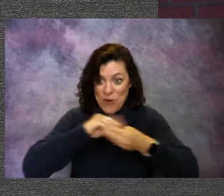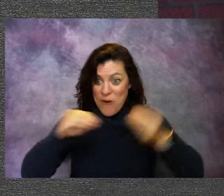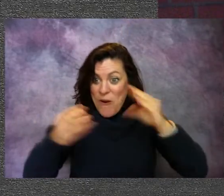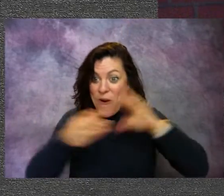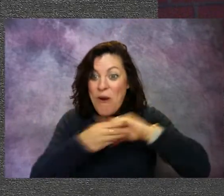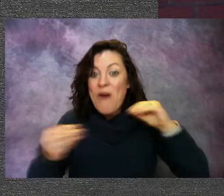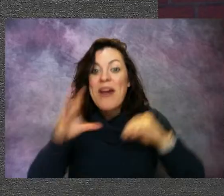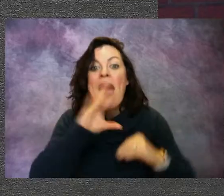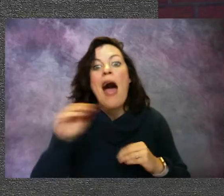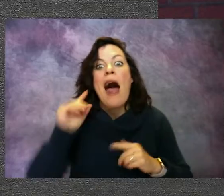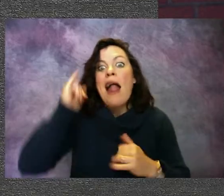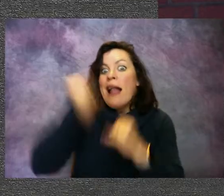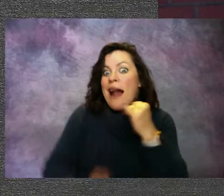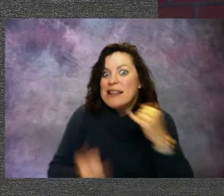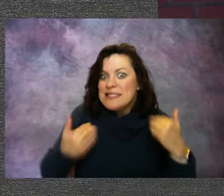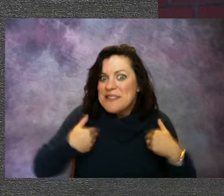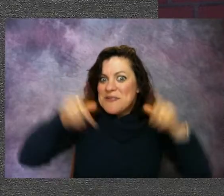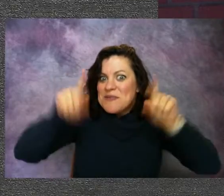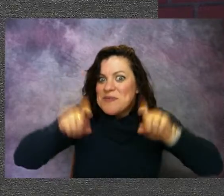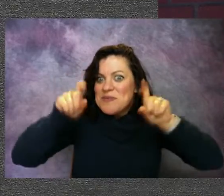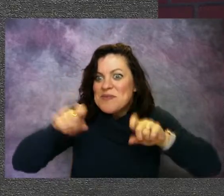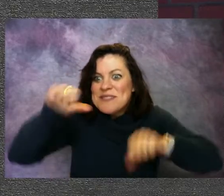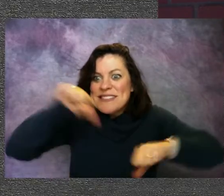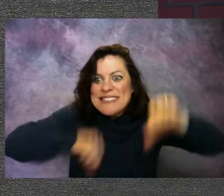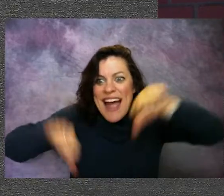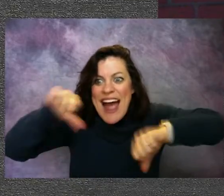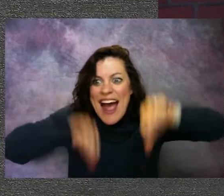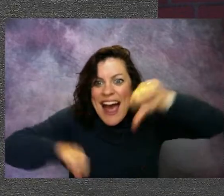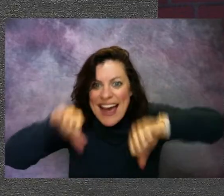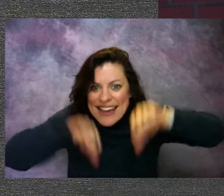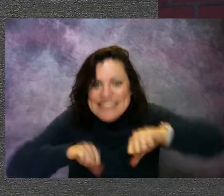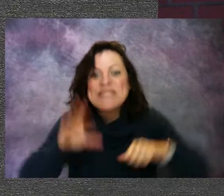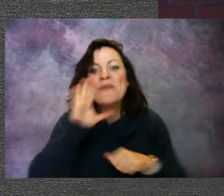where we are going to make our own weather experiment